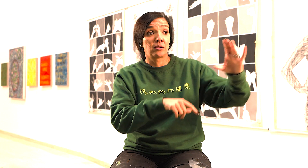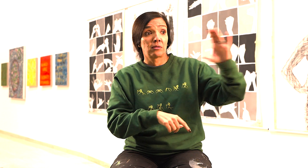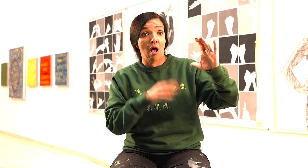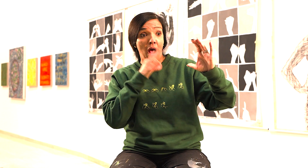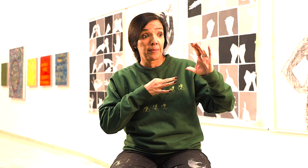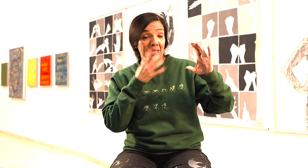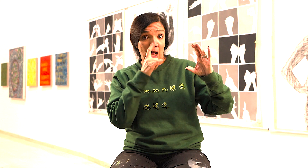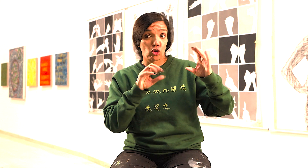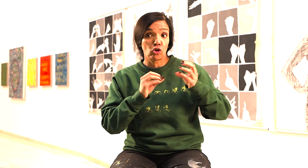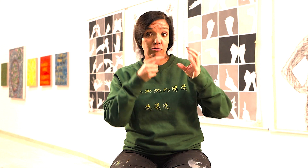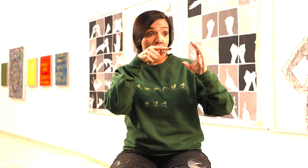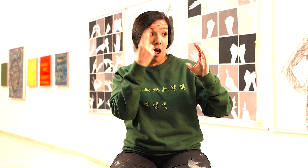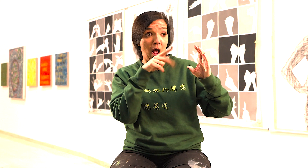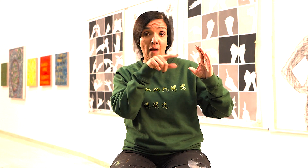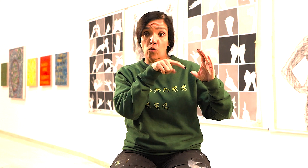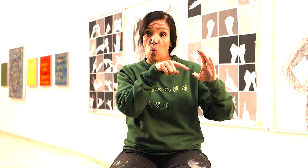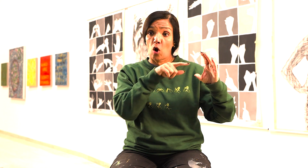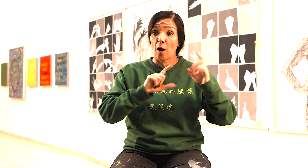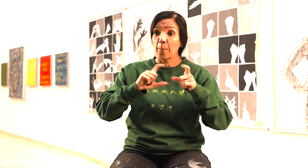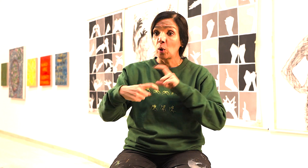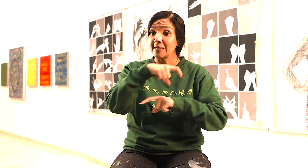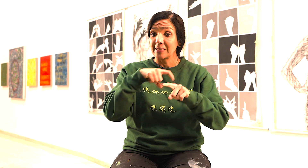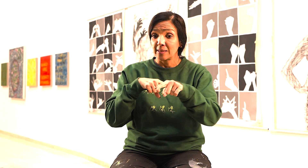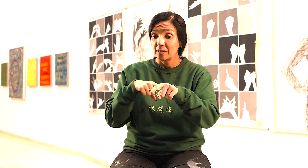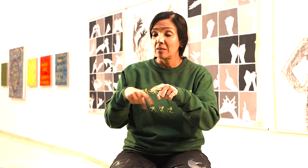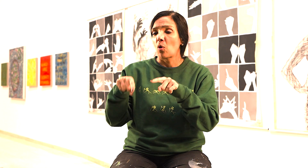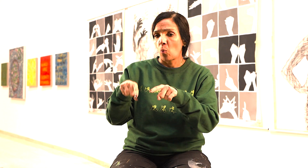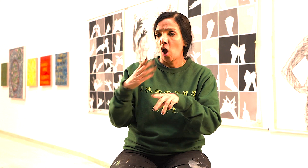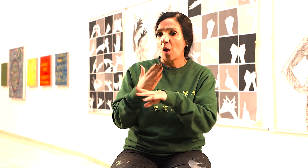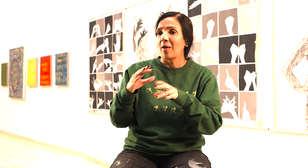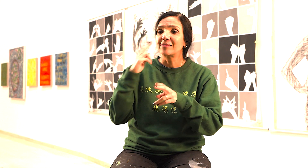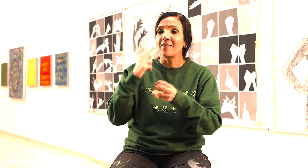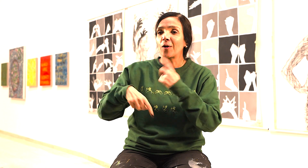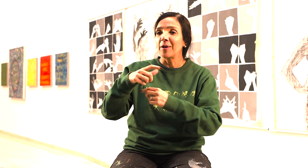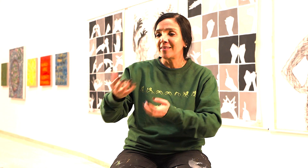Sometimes I get commissions, and so, I have to do specific art looking at communities,